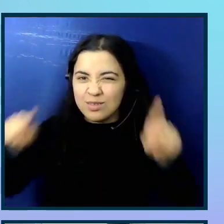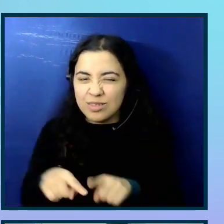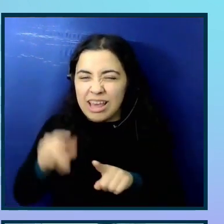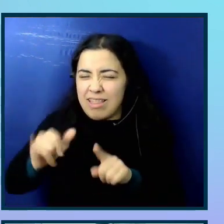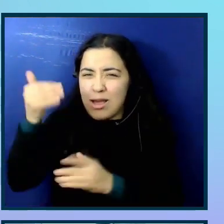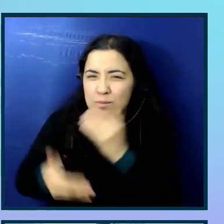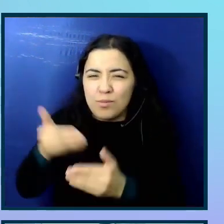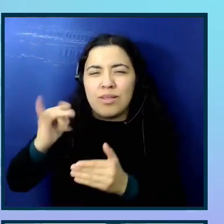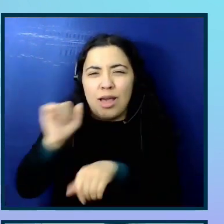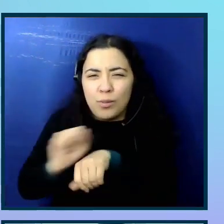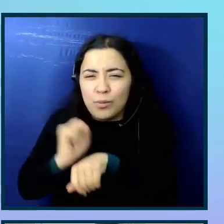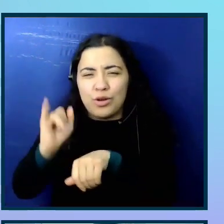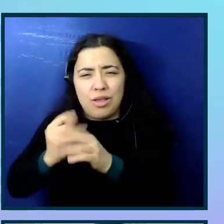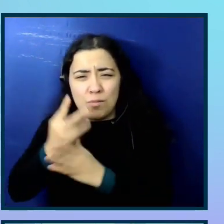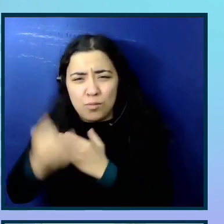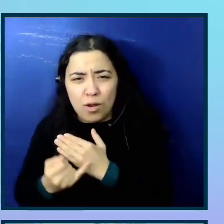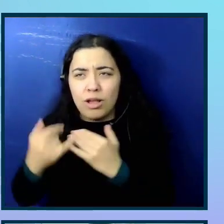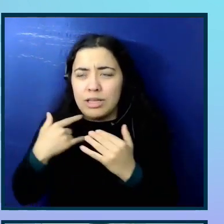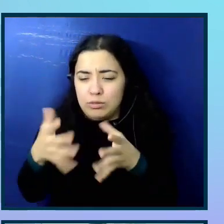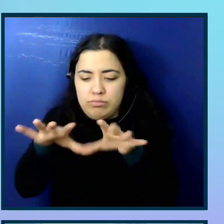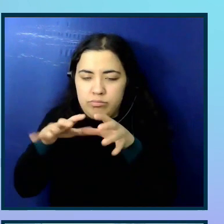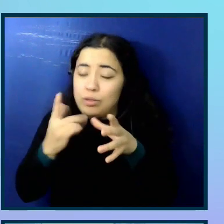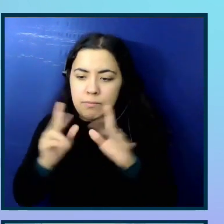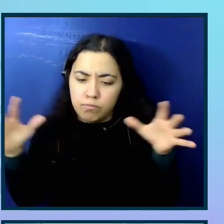endeavor in which design and research collaborated develop